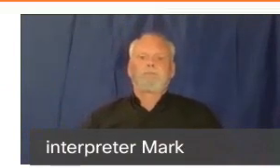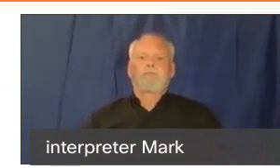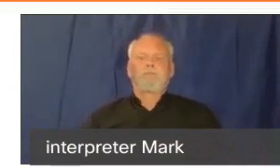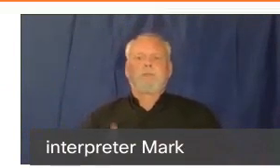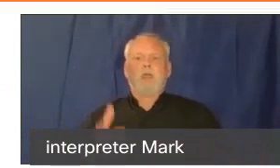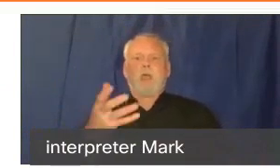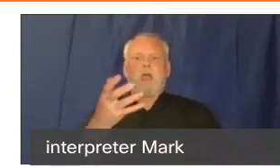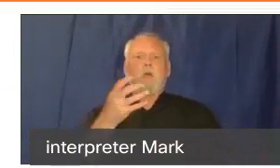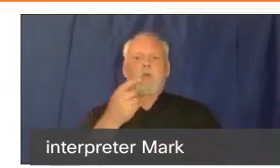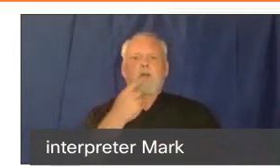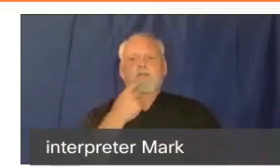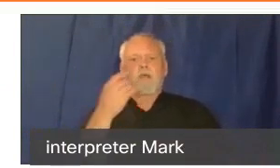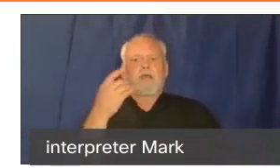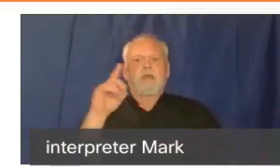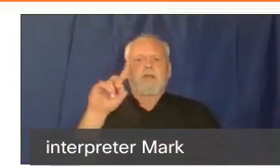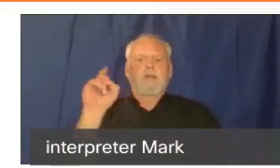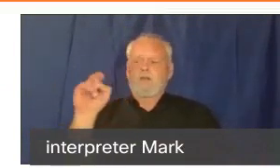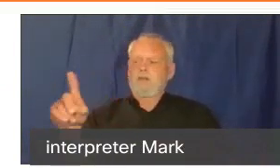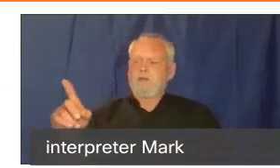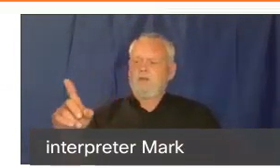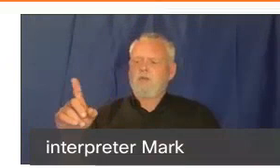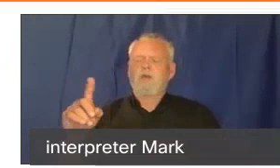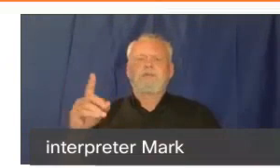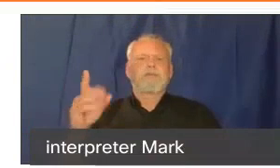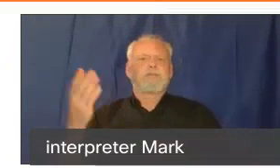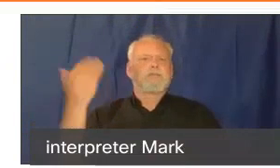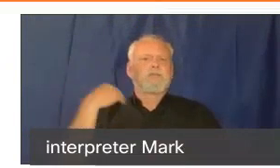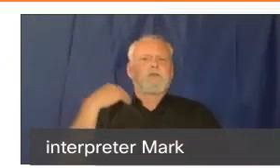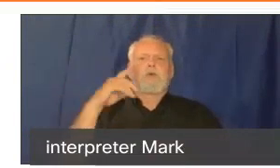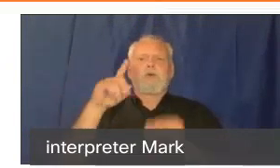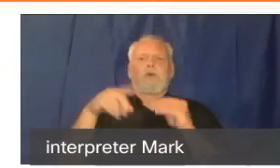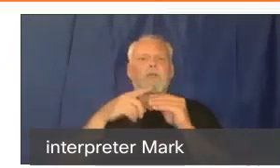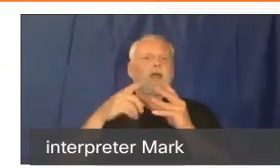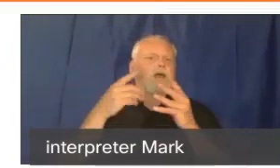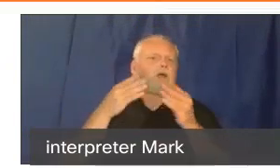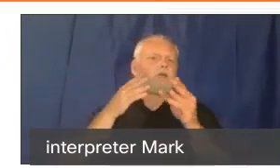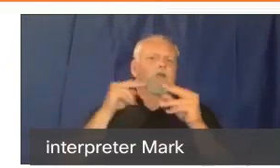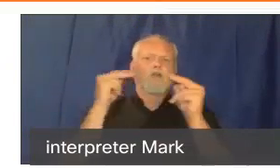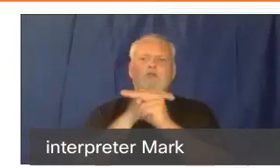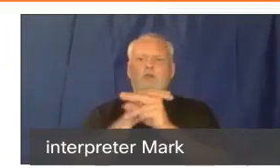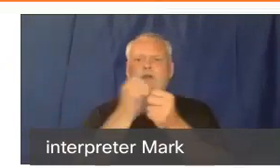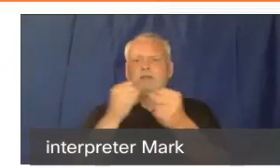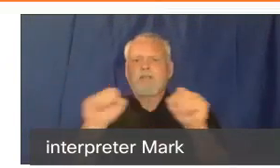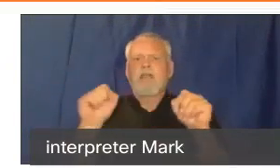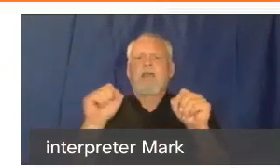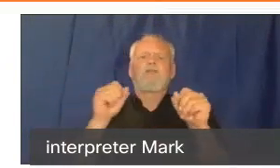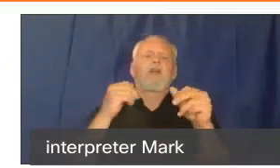If there was a question earlier about the safety and traffic calming on 1st street, and we are.